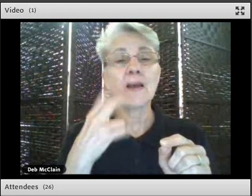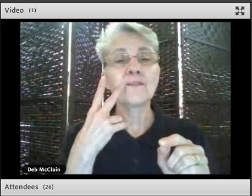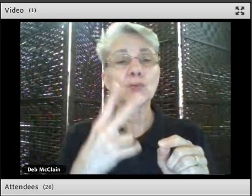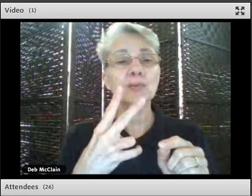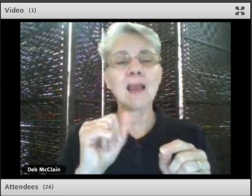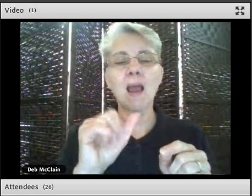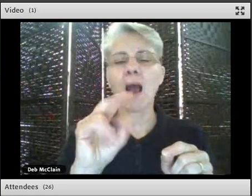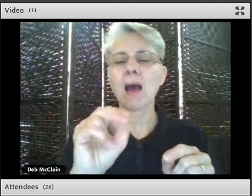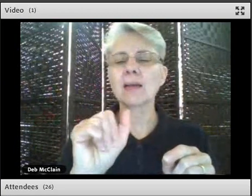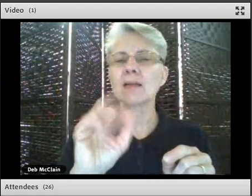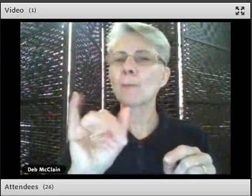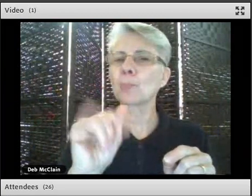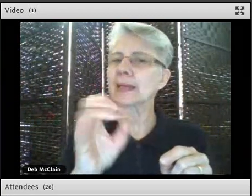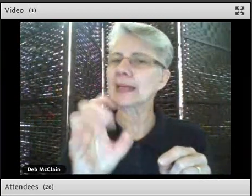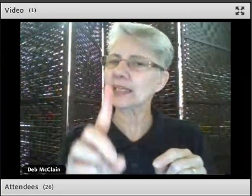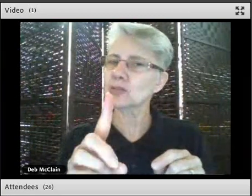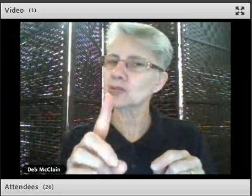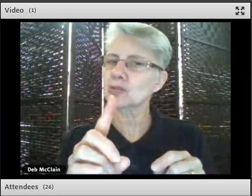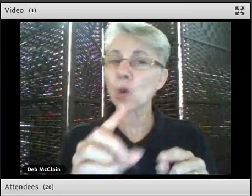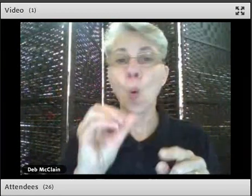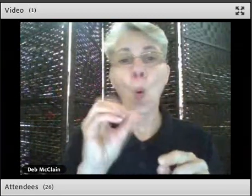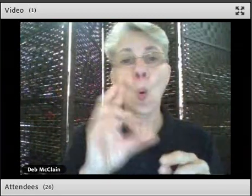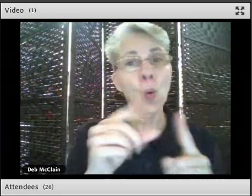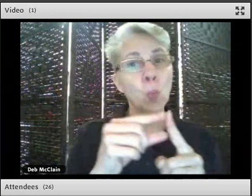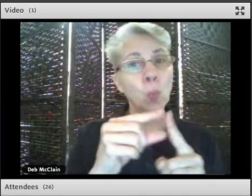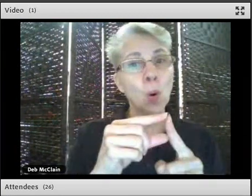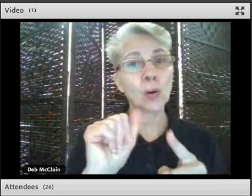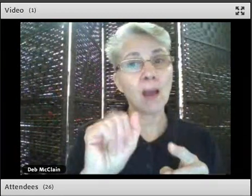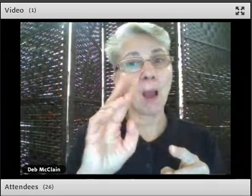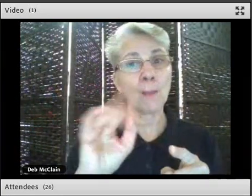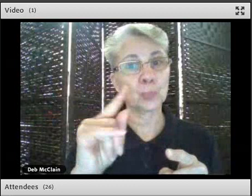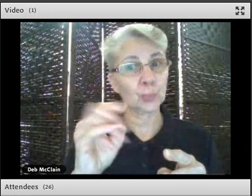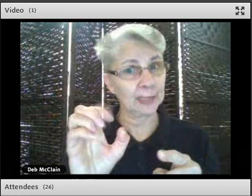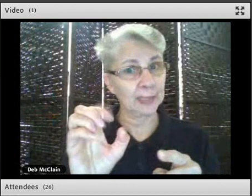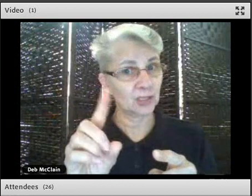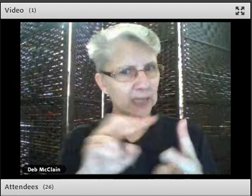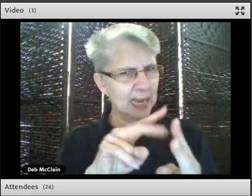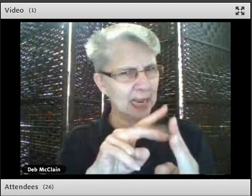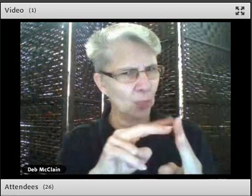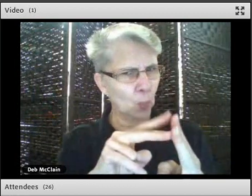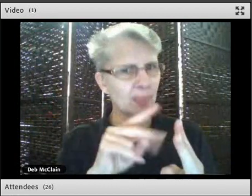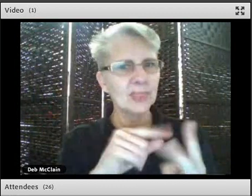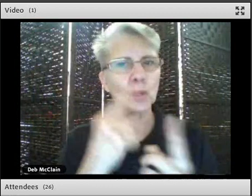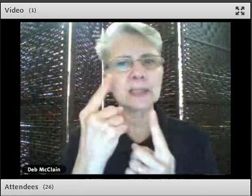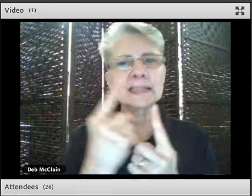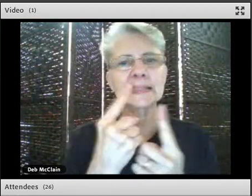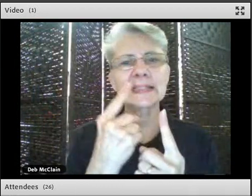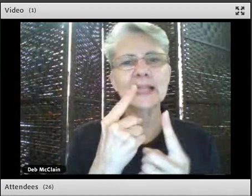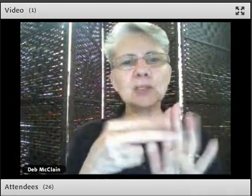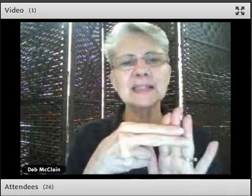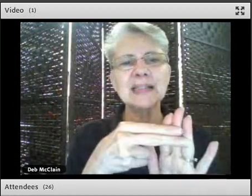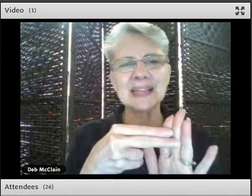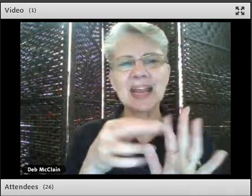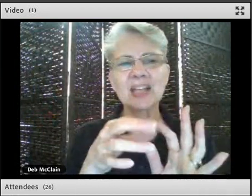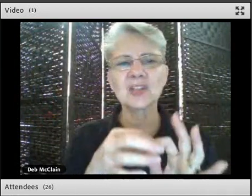those are considered designations of edition, and you just put them in the 250 field.